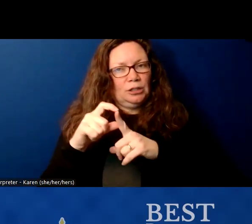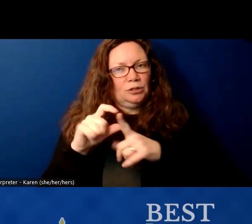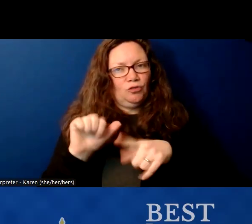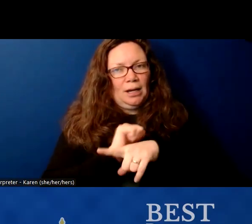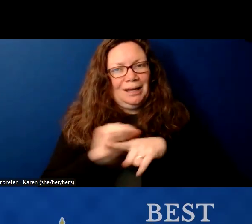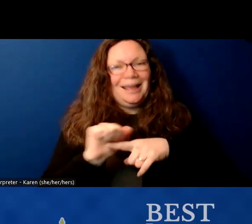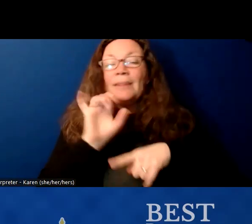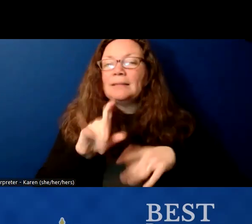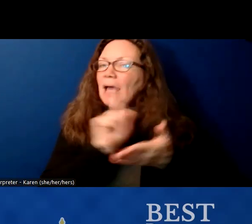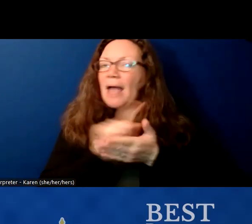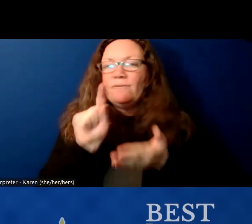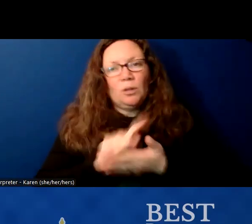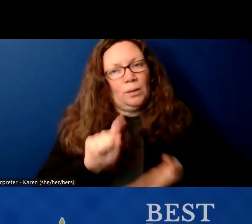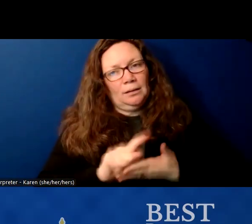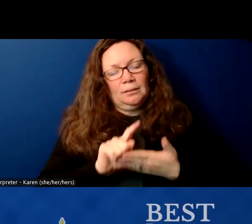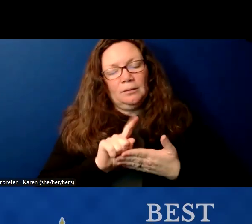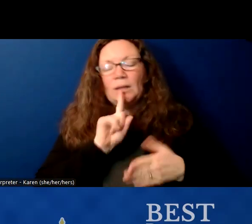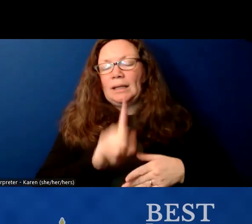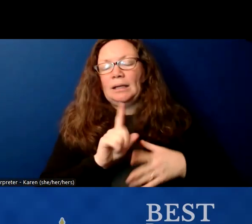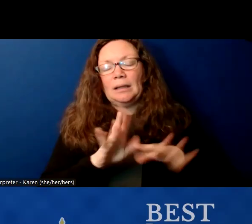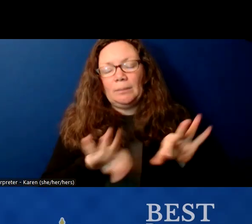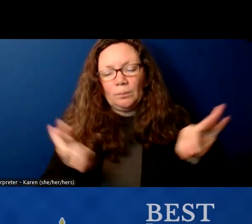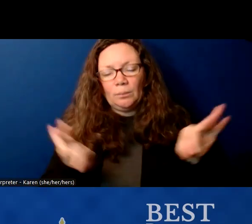first step before users actually take the functional area training.